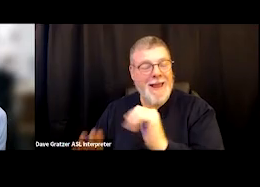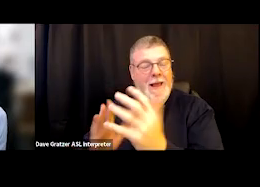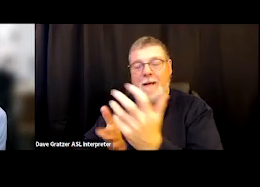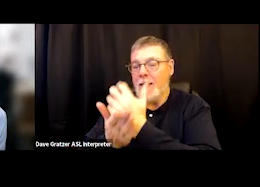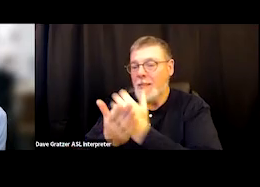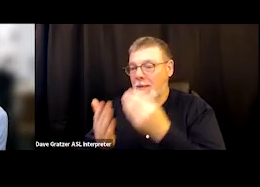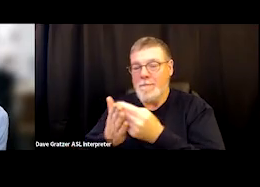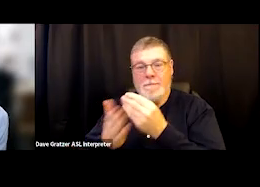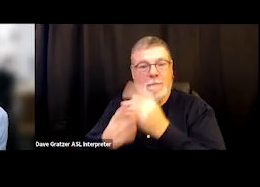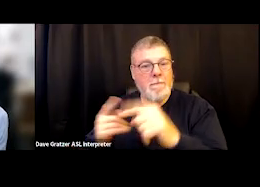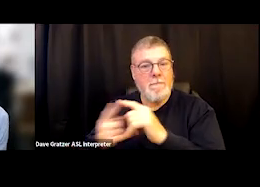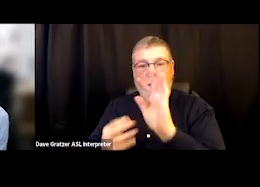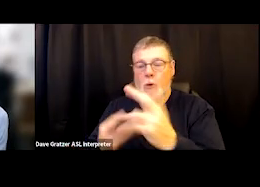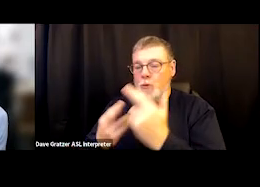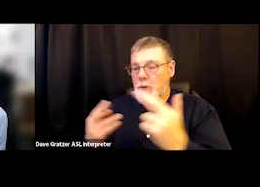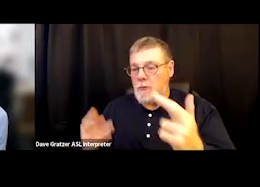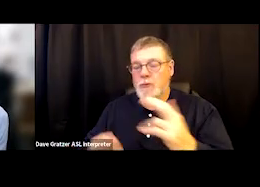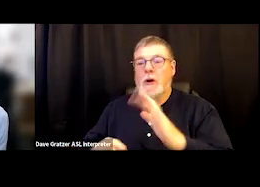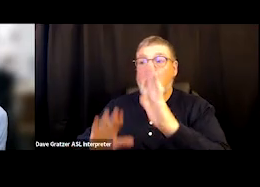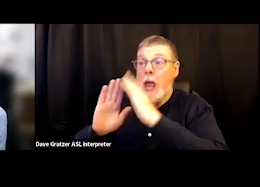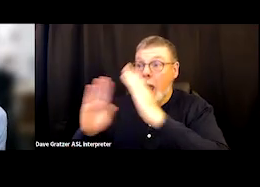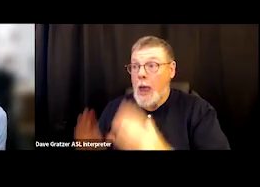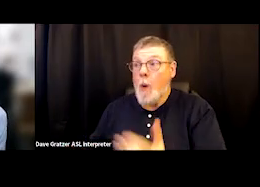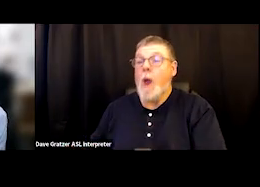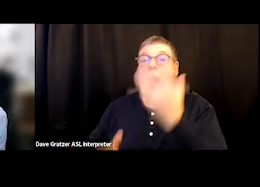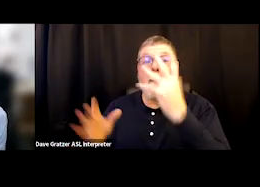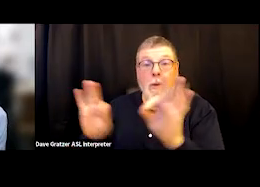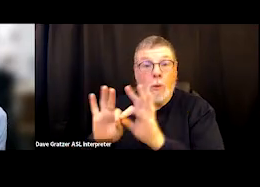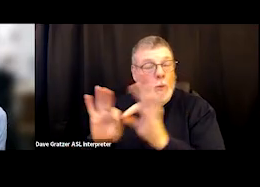about your resources, assets, or living arrangement when you apply for this.